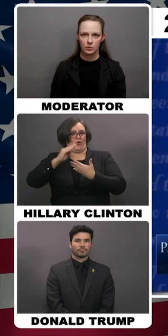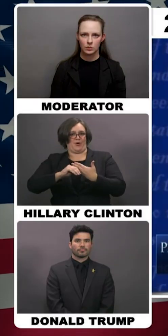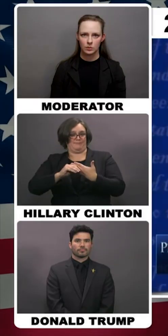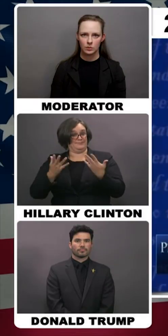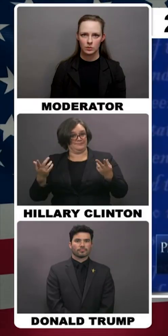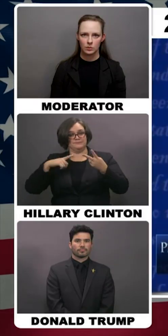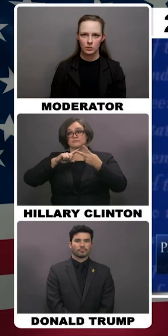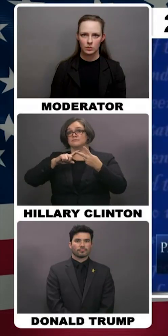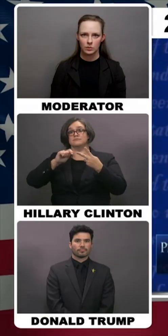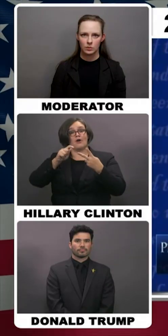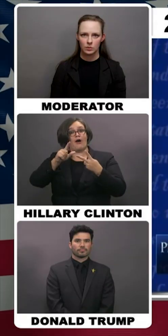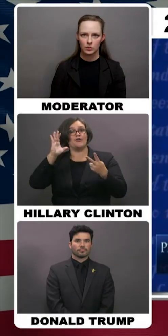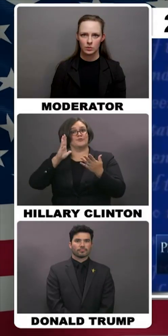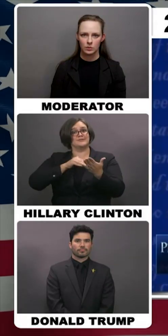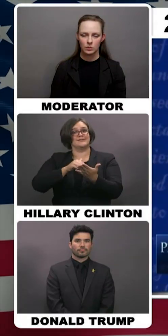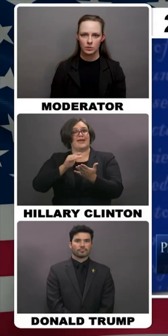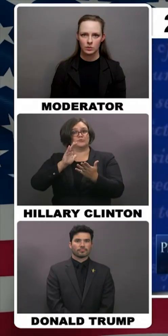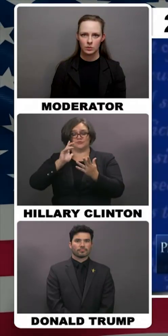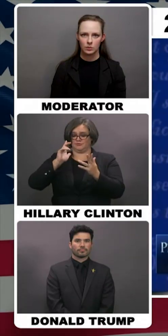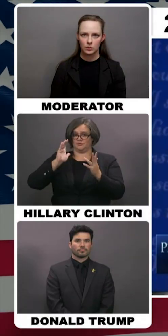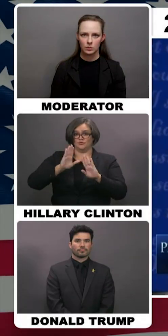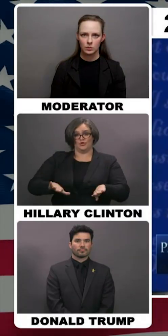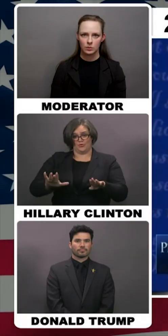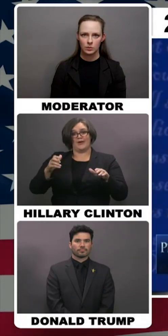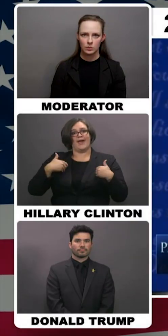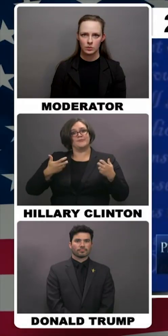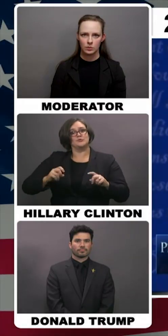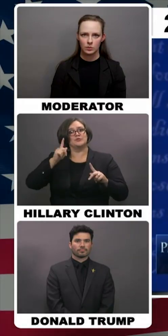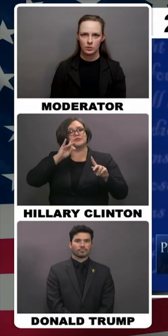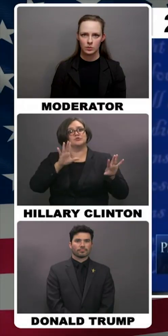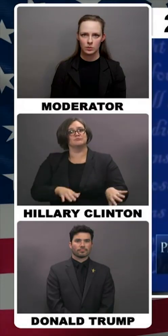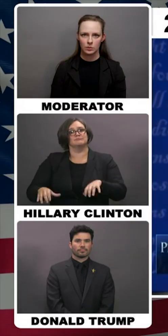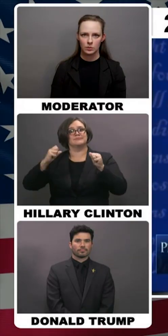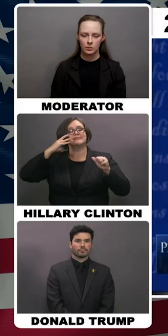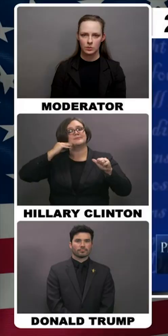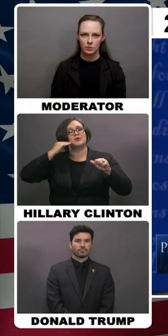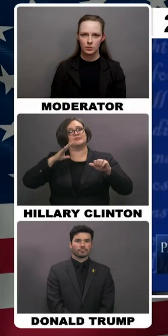to be adopted because I worked to change our adoption and foster care system.